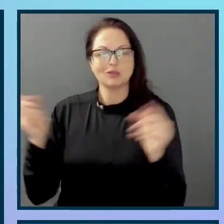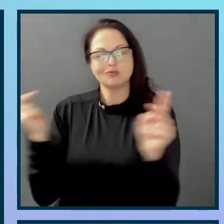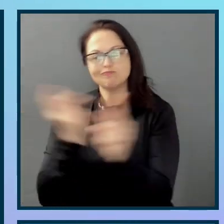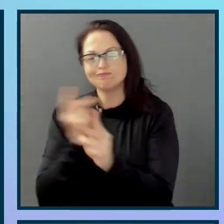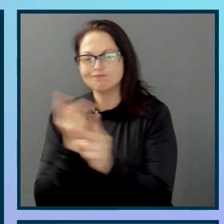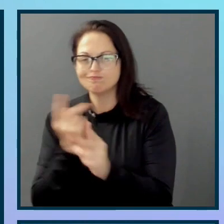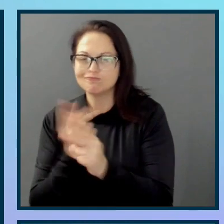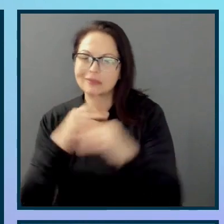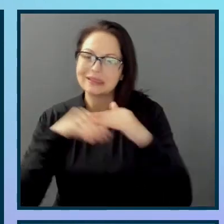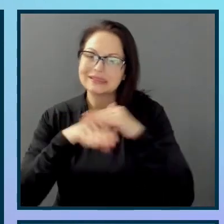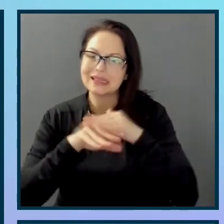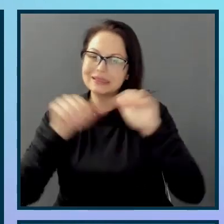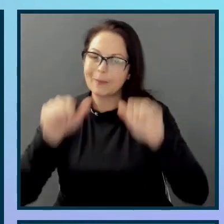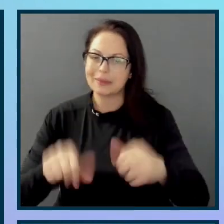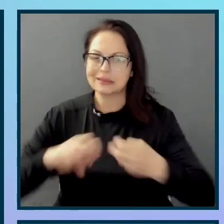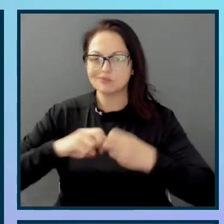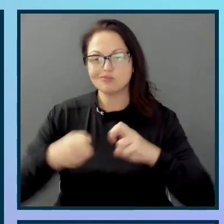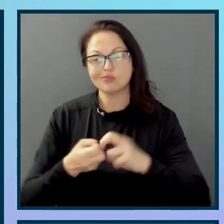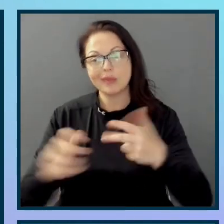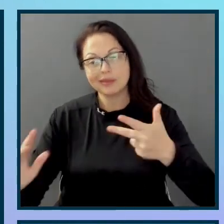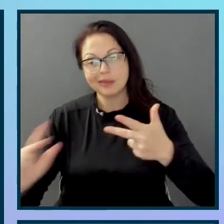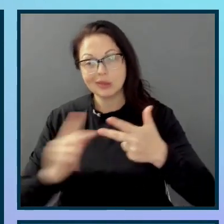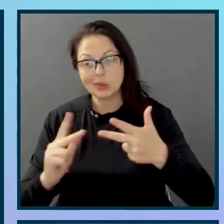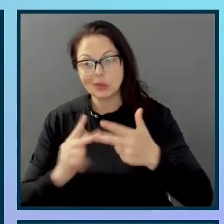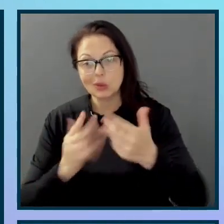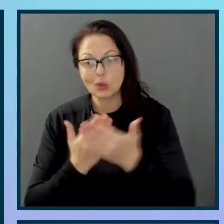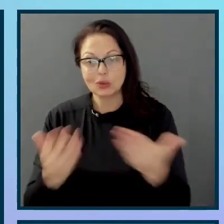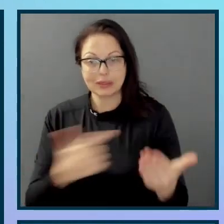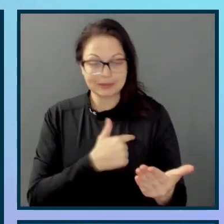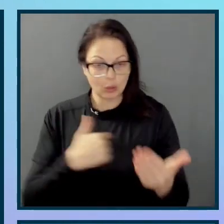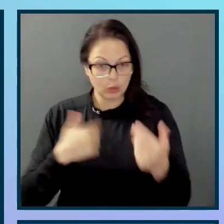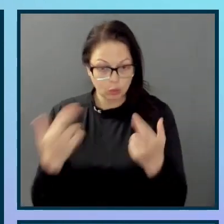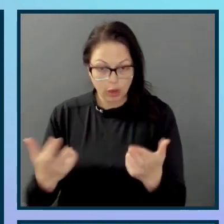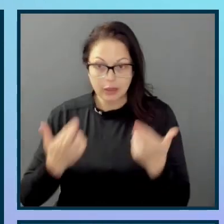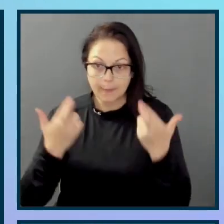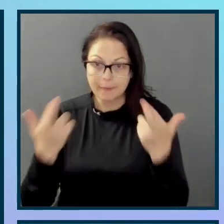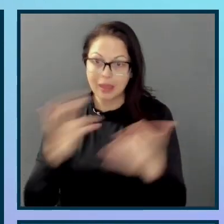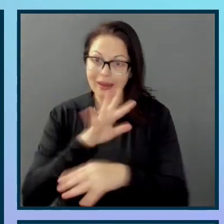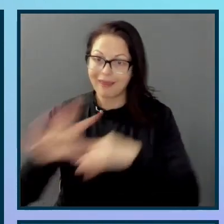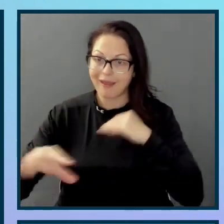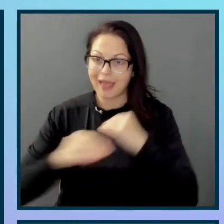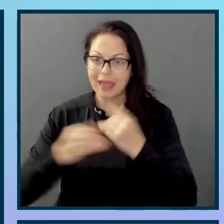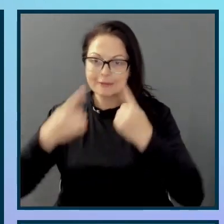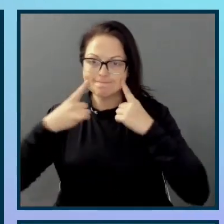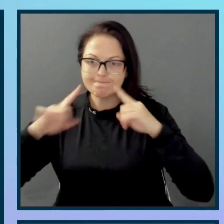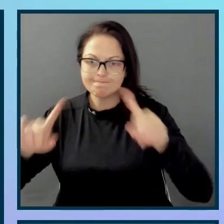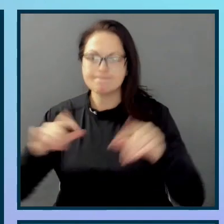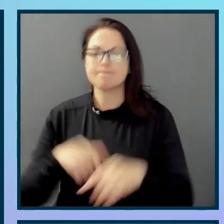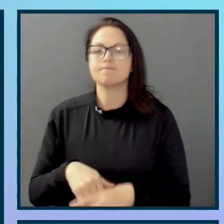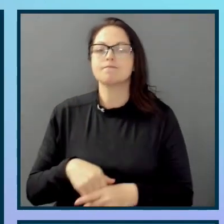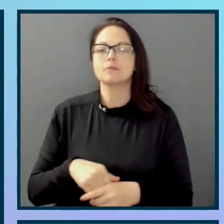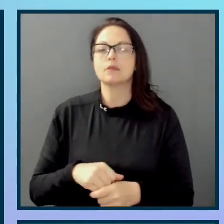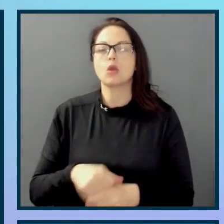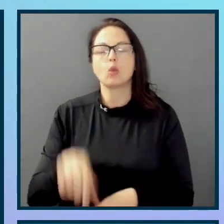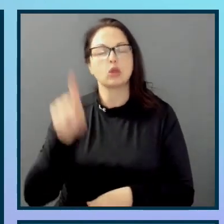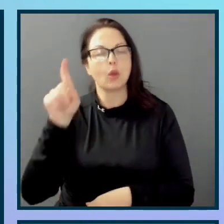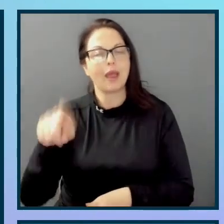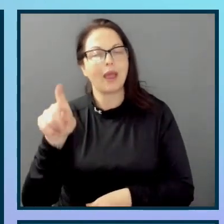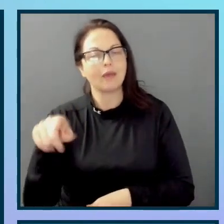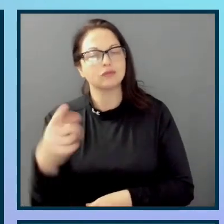And the third place that we recommend adding efficiency, is where you have to do manual testing. Whether that is in fact,